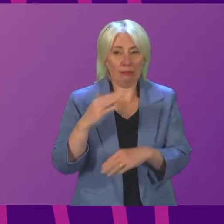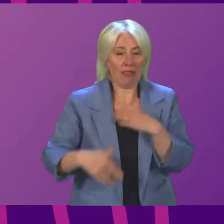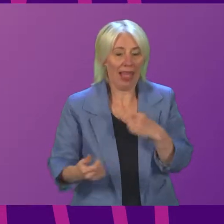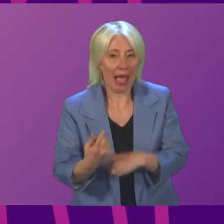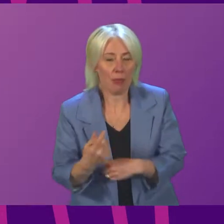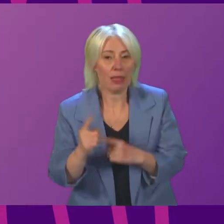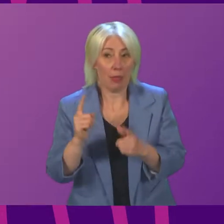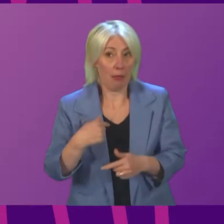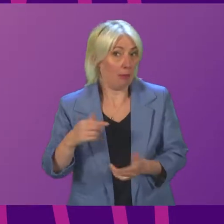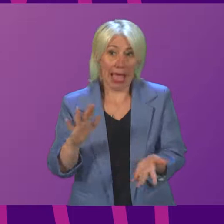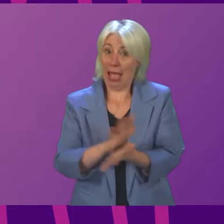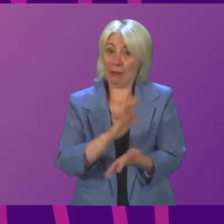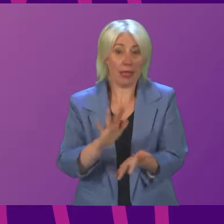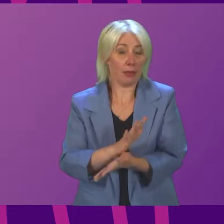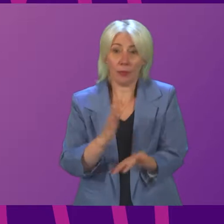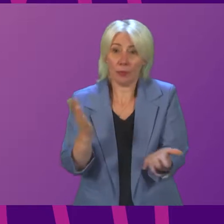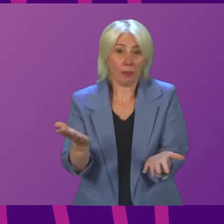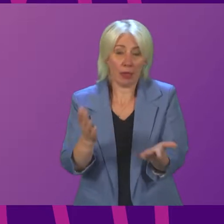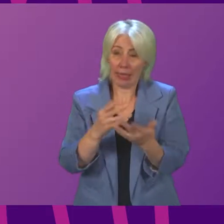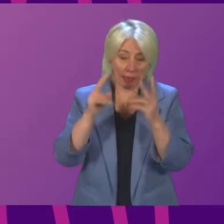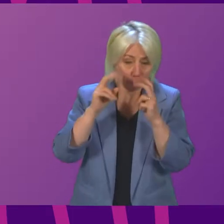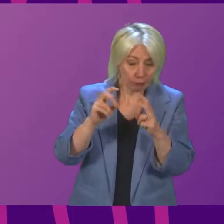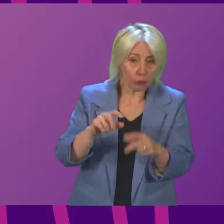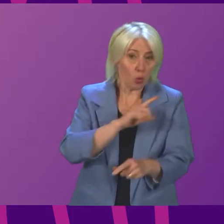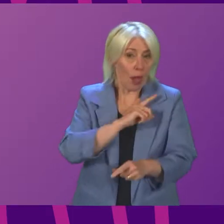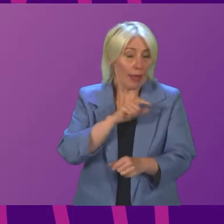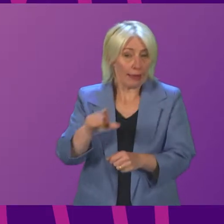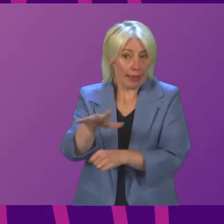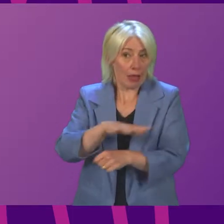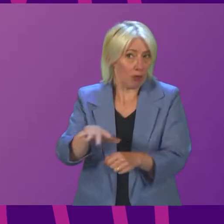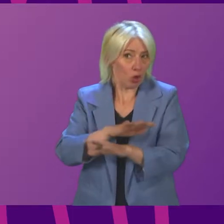I am more than happy to look into them. It is important to say that